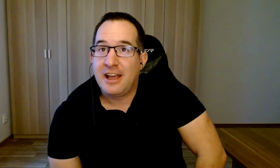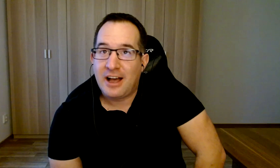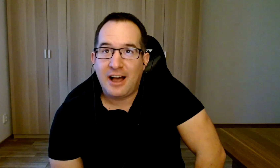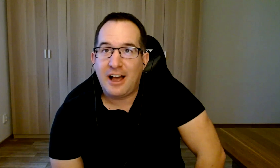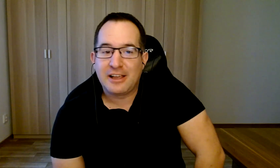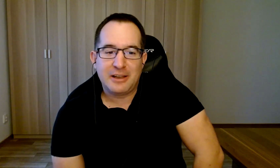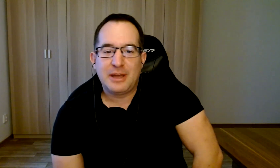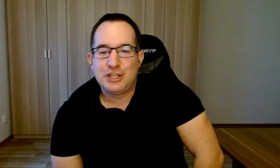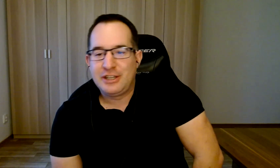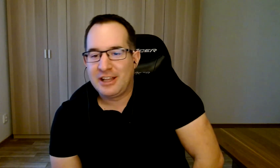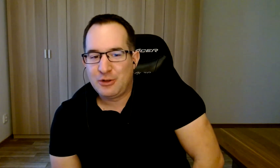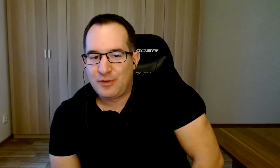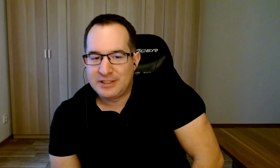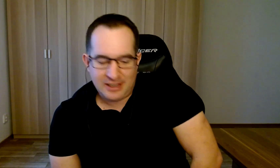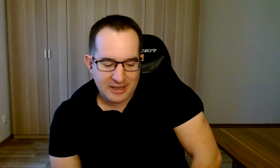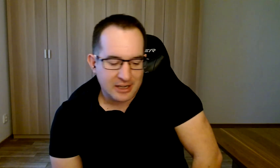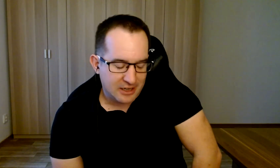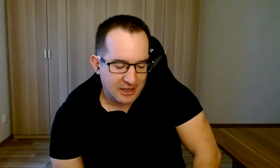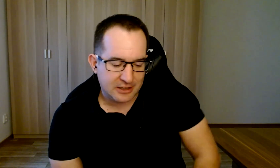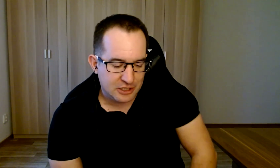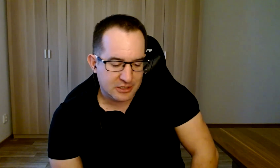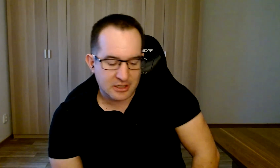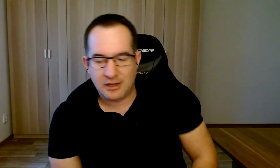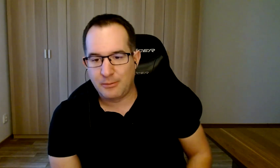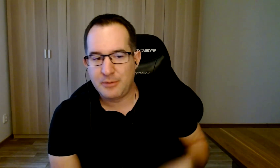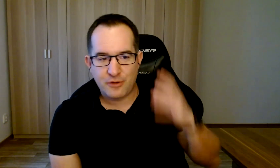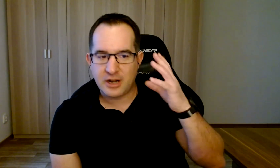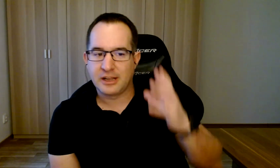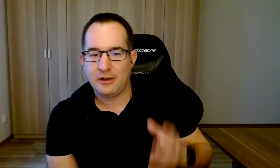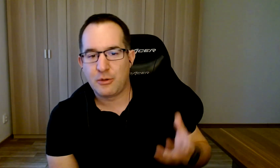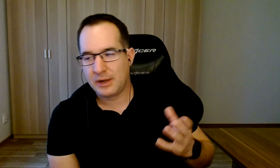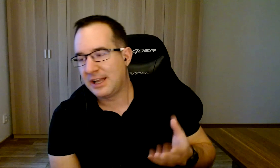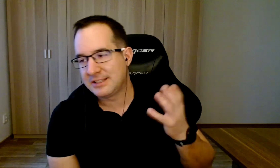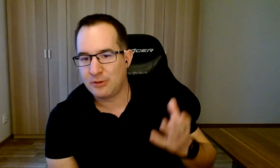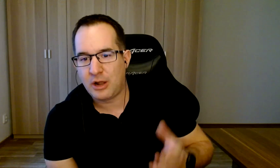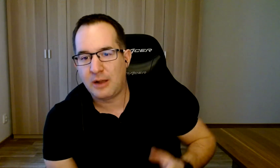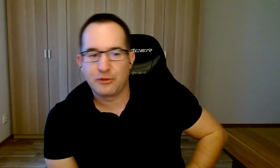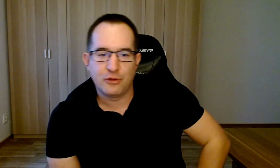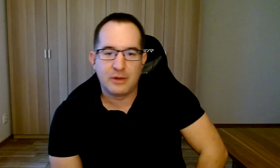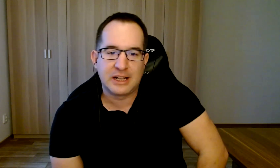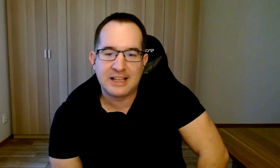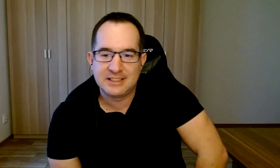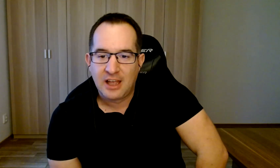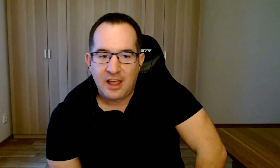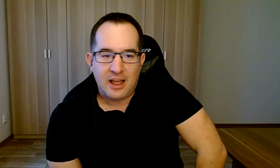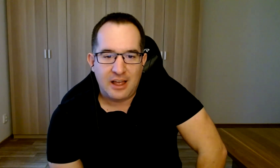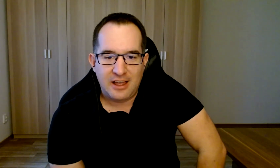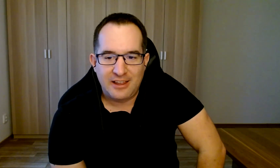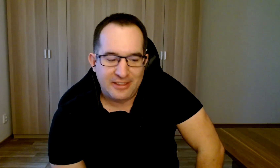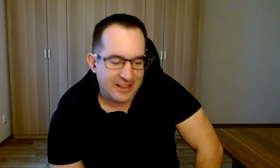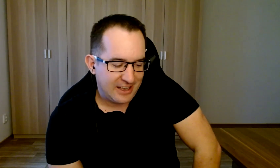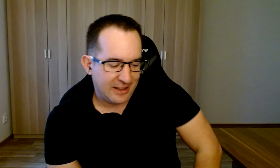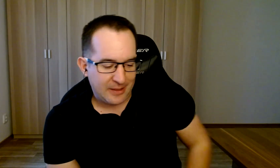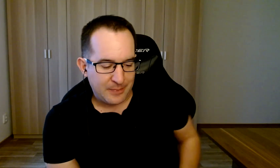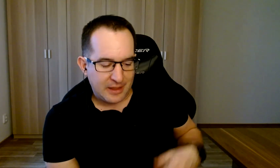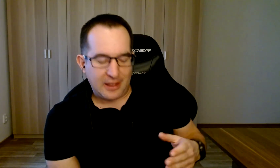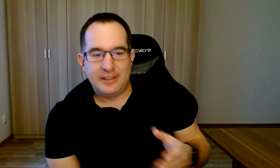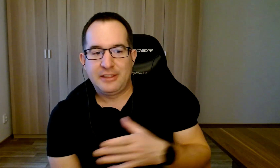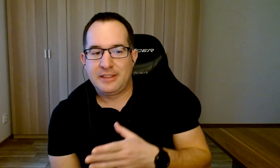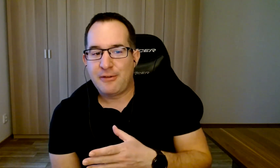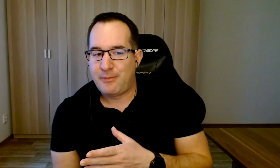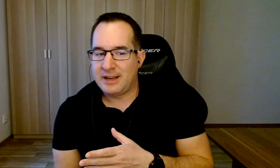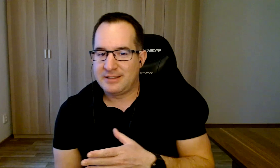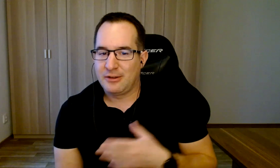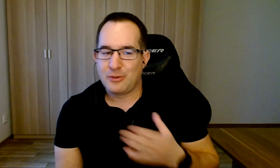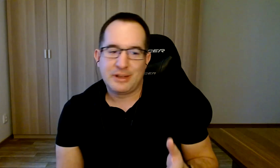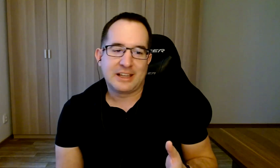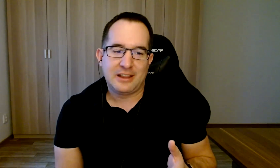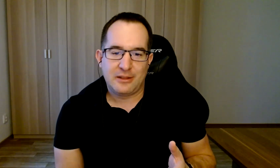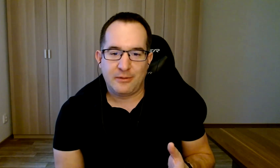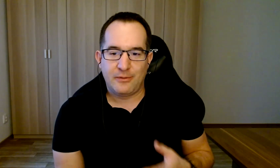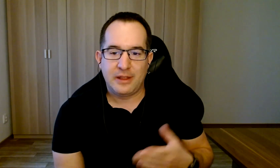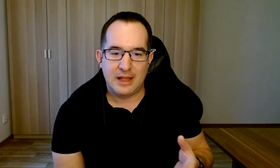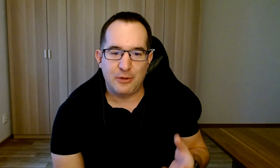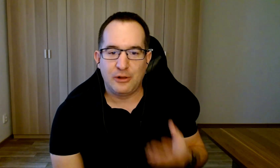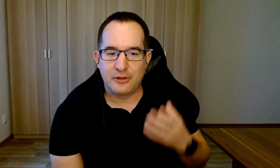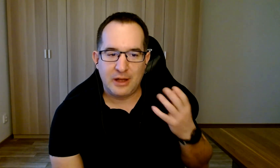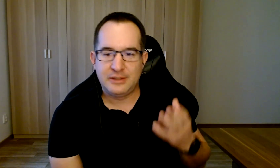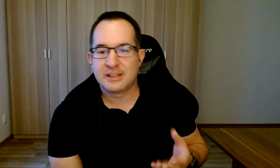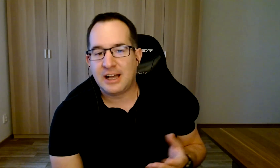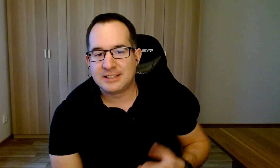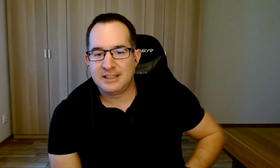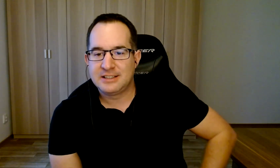Yeah, I can imagine that you visit the doctor and she's maybe wearing normal glasses, or almost normal glasses, and the Deaf person communicating with him also has these glasses